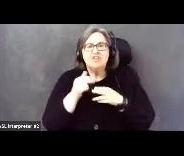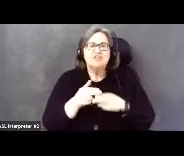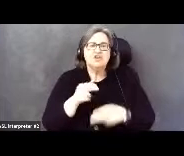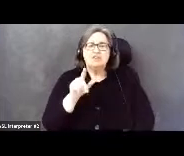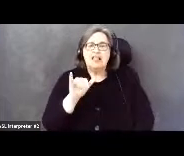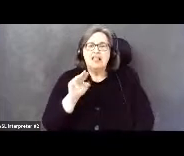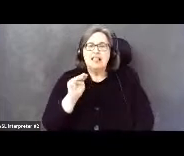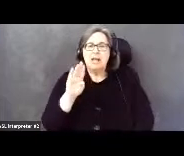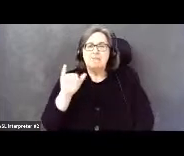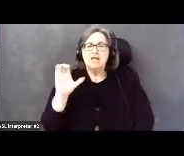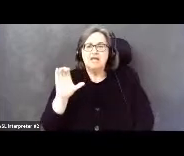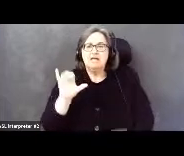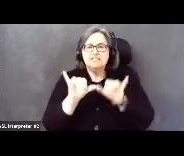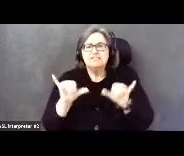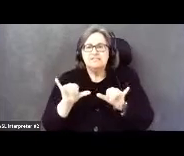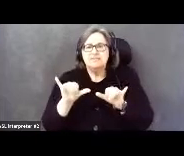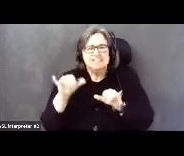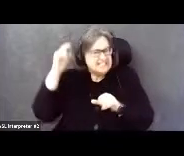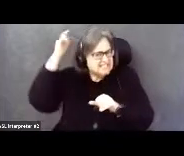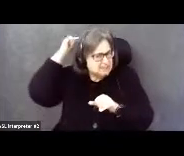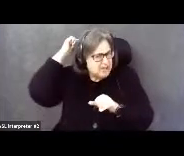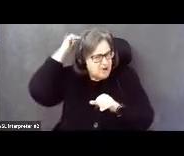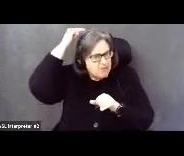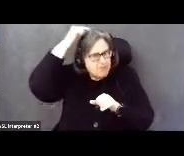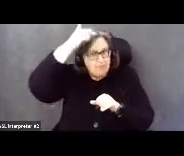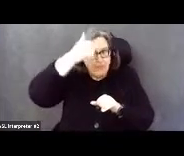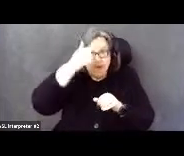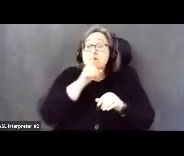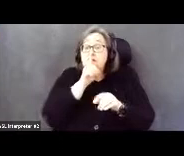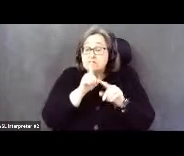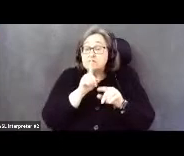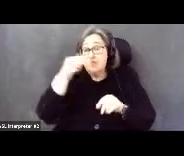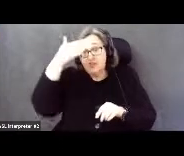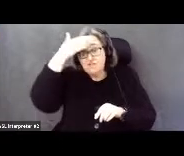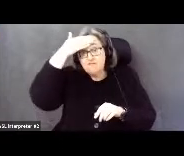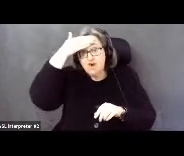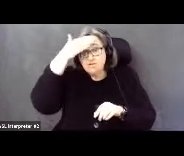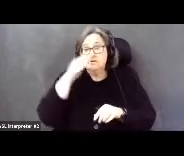It is deep in the brain. Ultimately it is the frontal lobes that organize our behavior